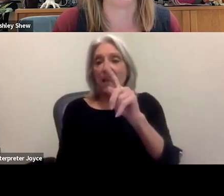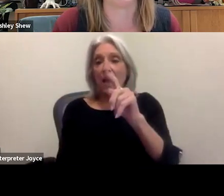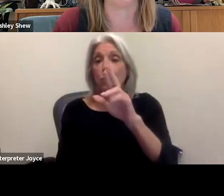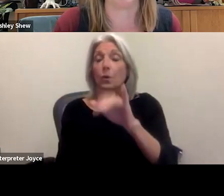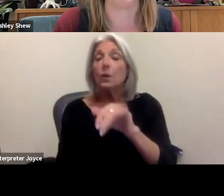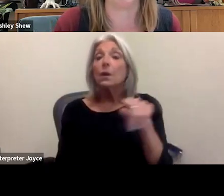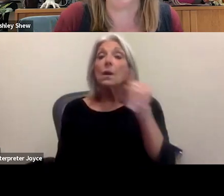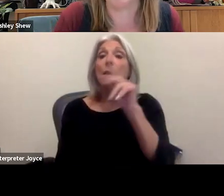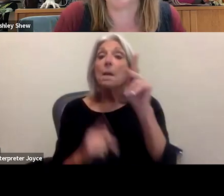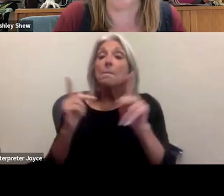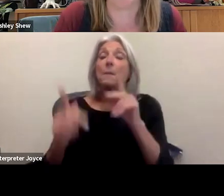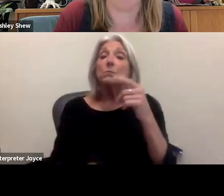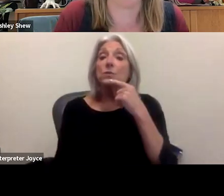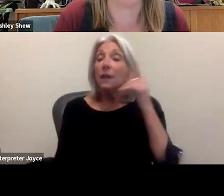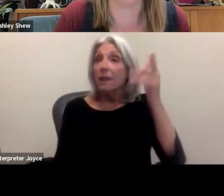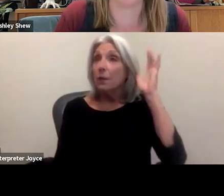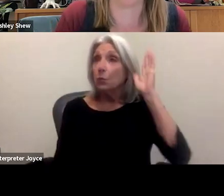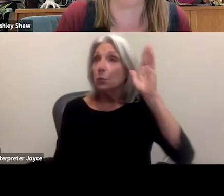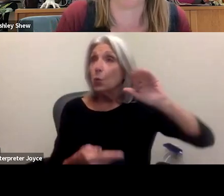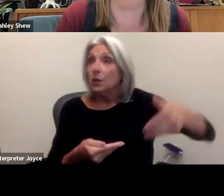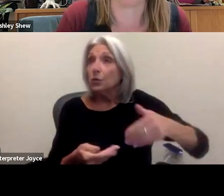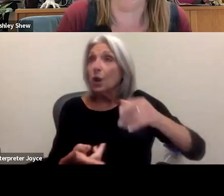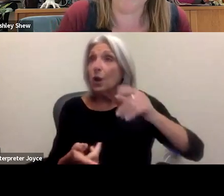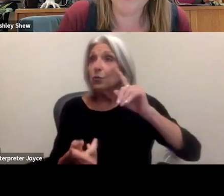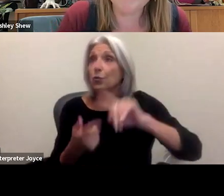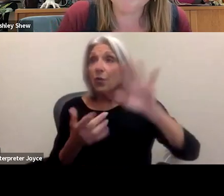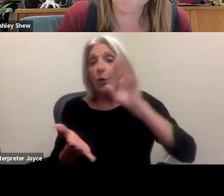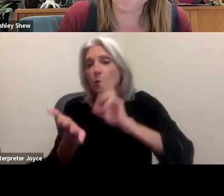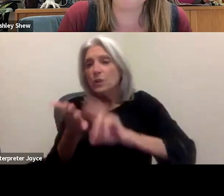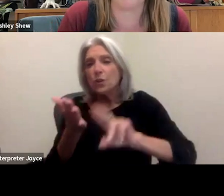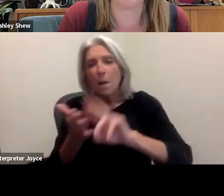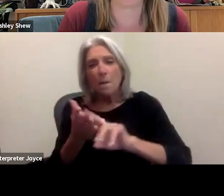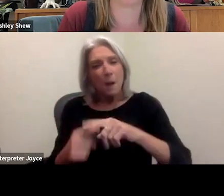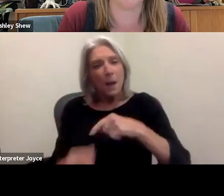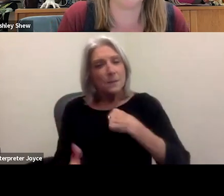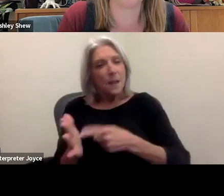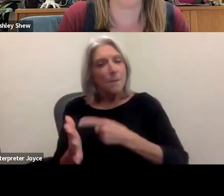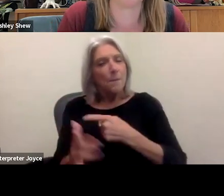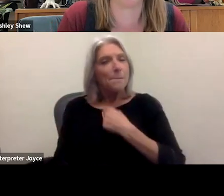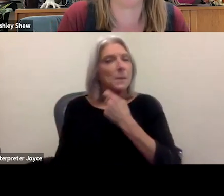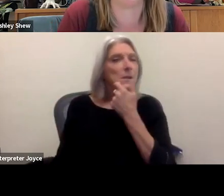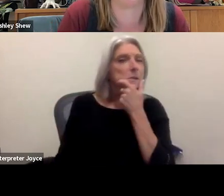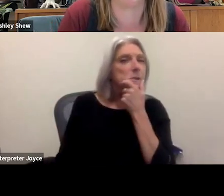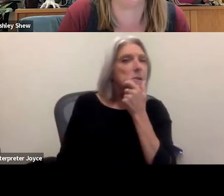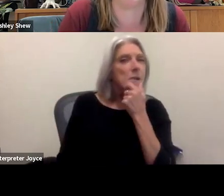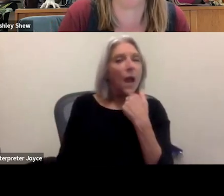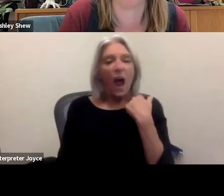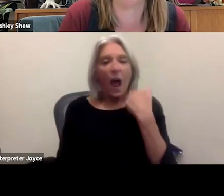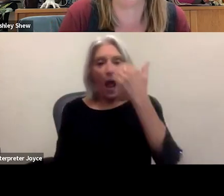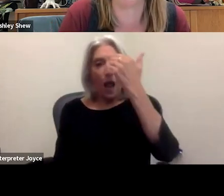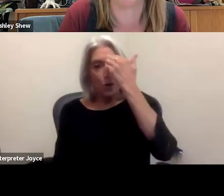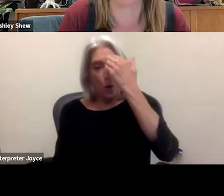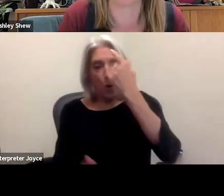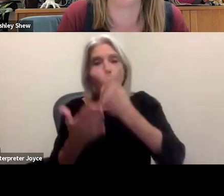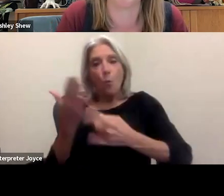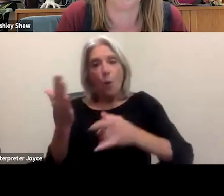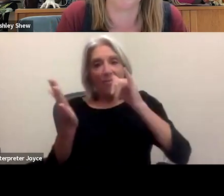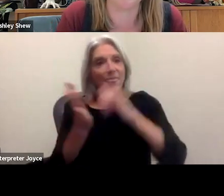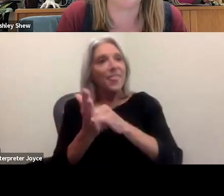interdisciplinary research, I'm often excited, but I'm often wary because I know what interdisciplinary research can also look like,